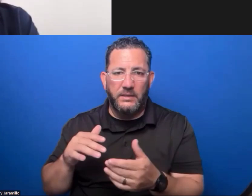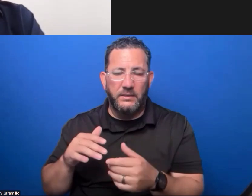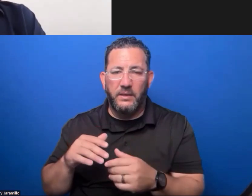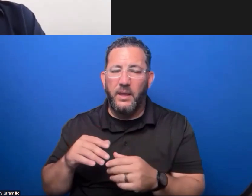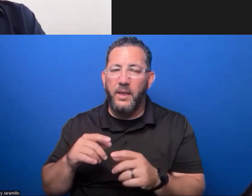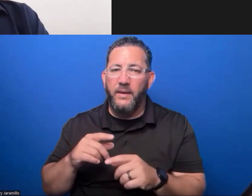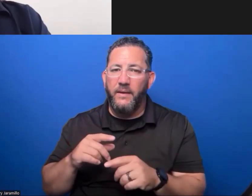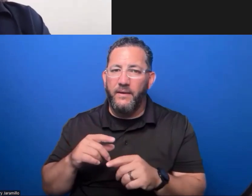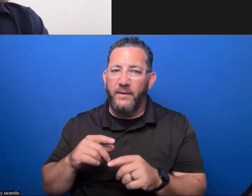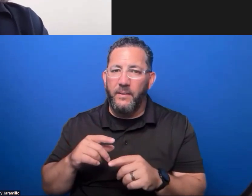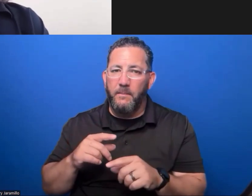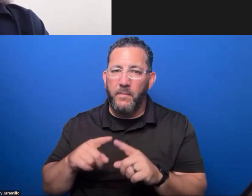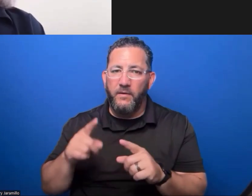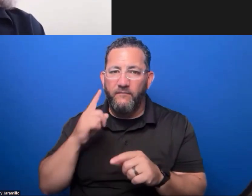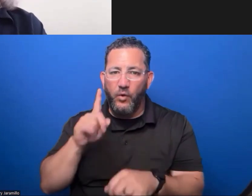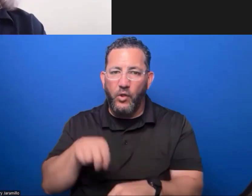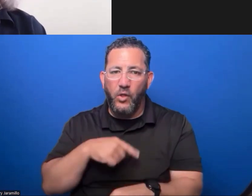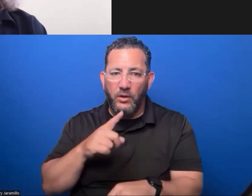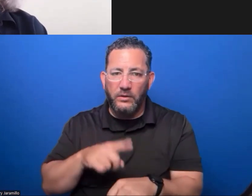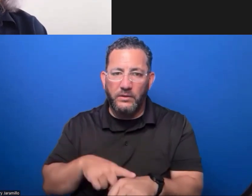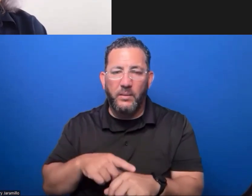but I for a long time I was following children out of the